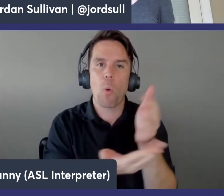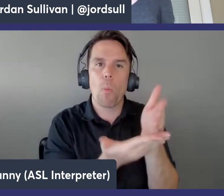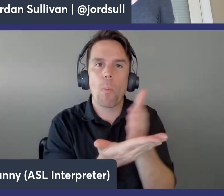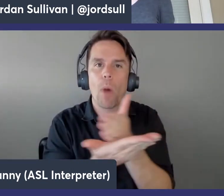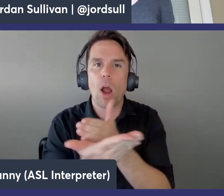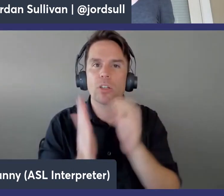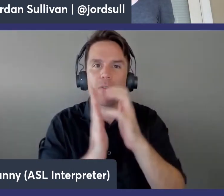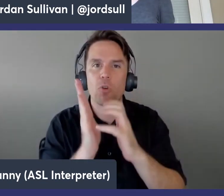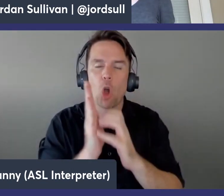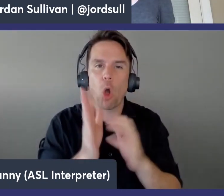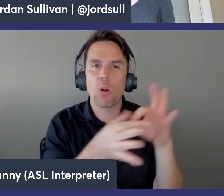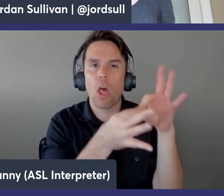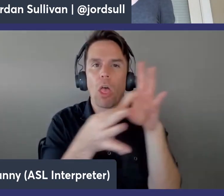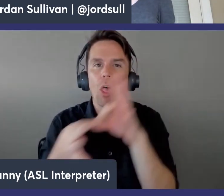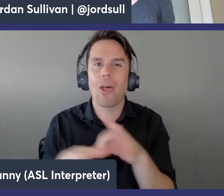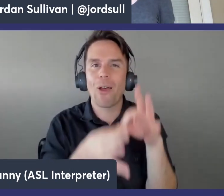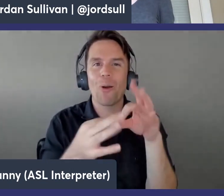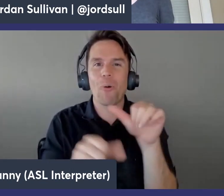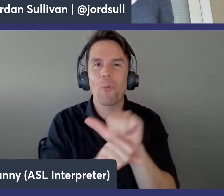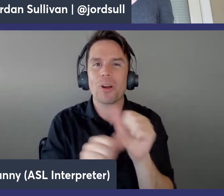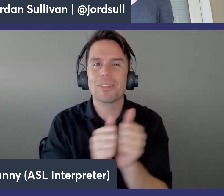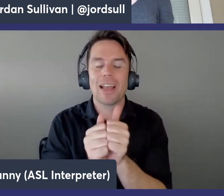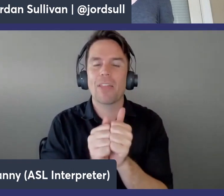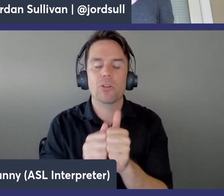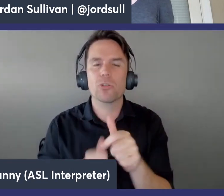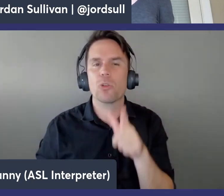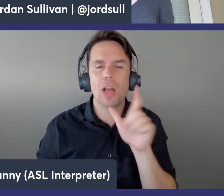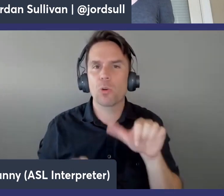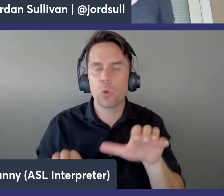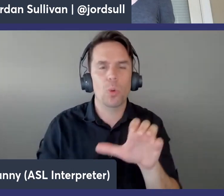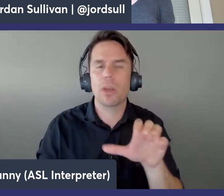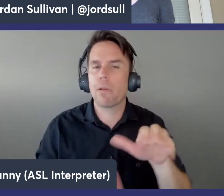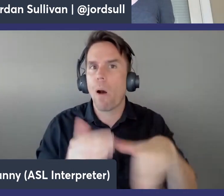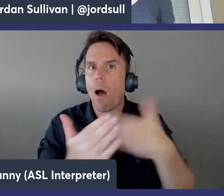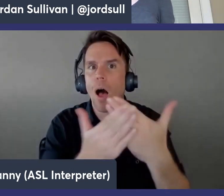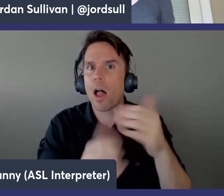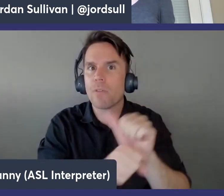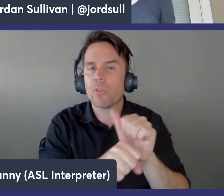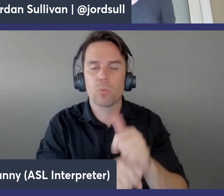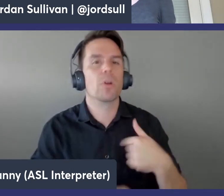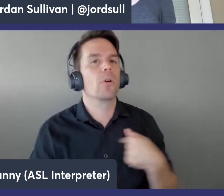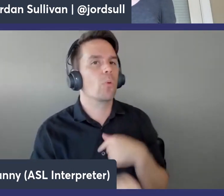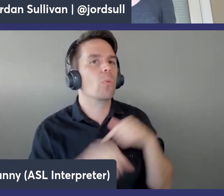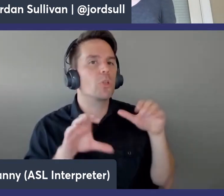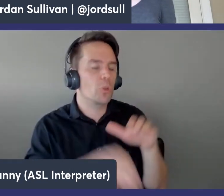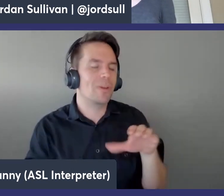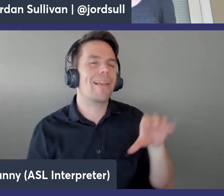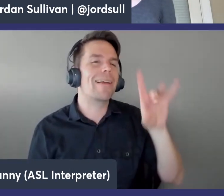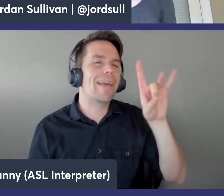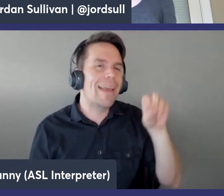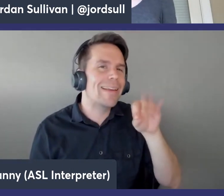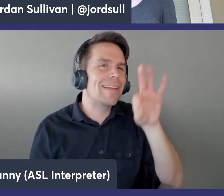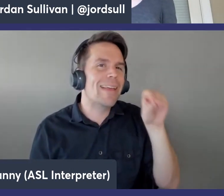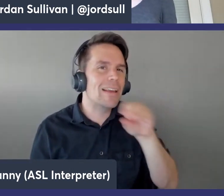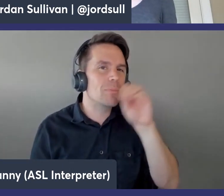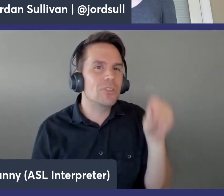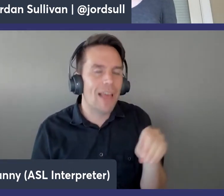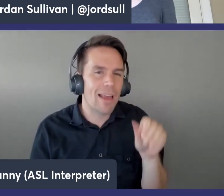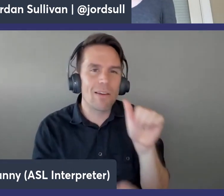We try to do, like, 80 or 90% of the work for you, and then illustrate that 10% that you really need to understand and work with